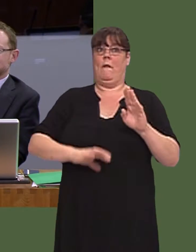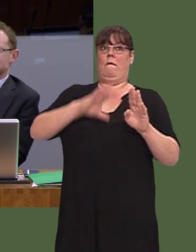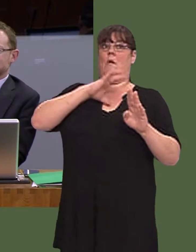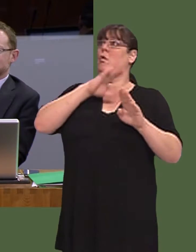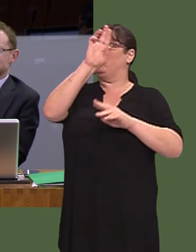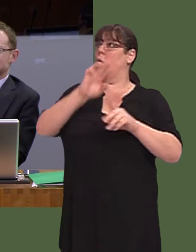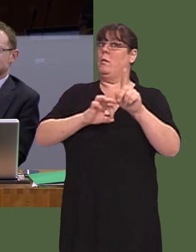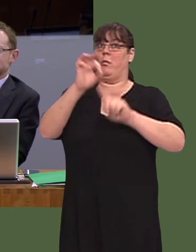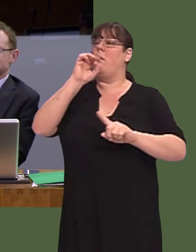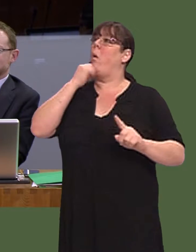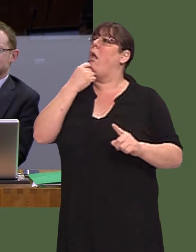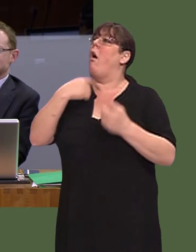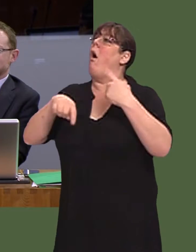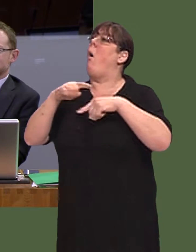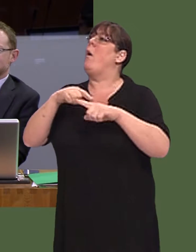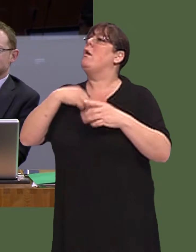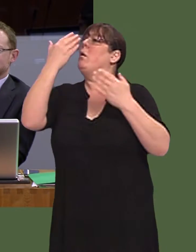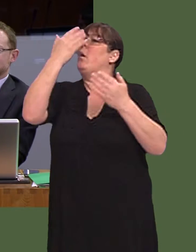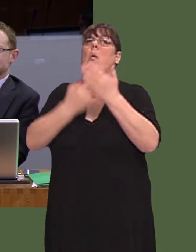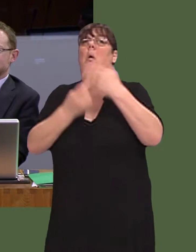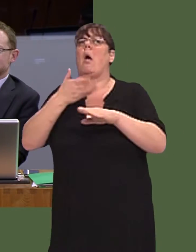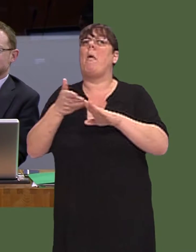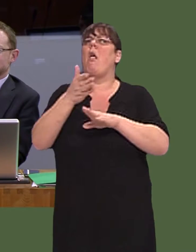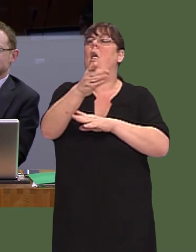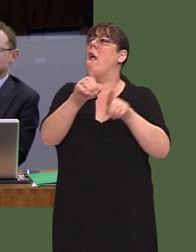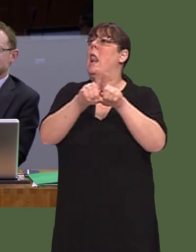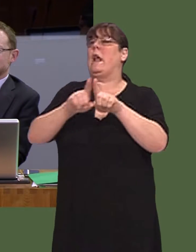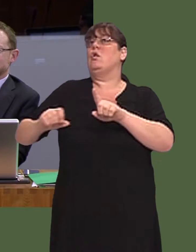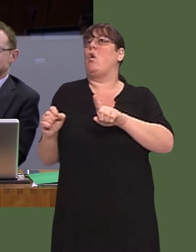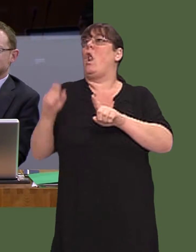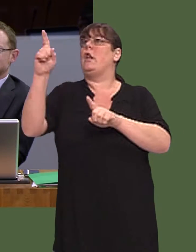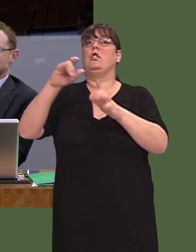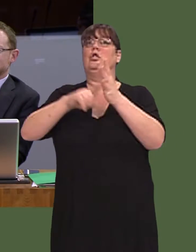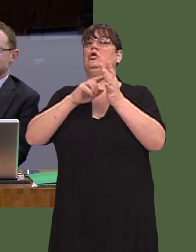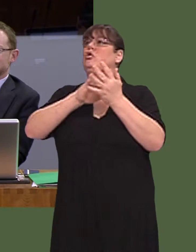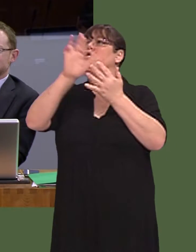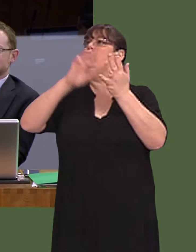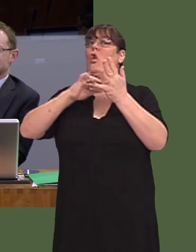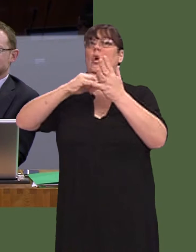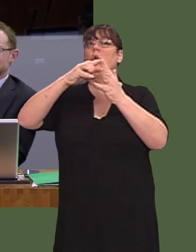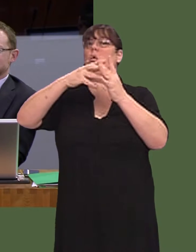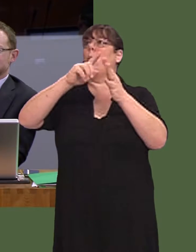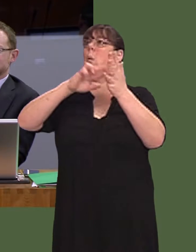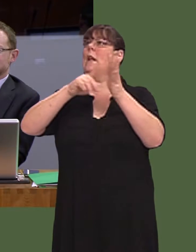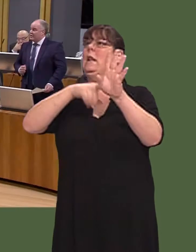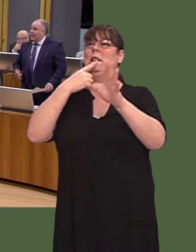Or are we actually going to be on the mystery tour that the Scottish education Minister, John Swinney, said that their system is going on at the moment?